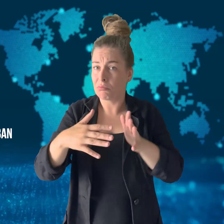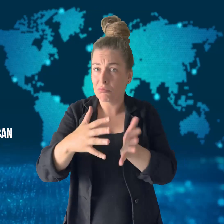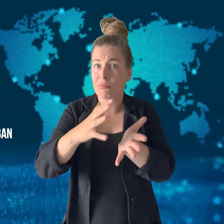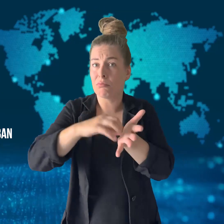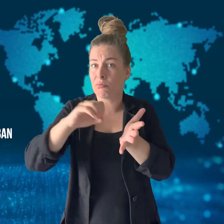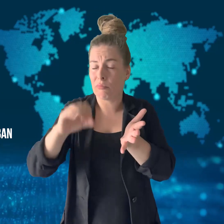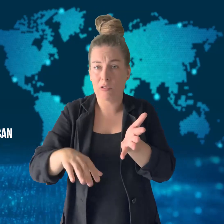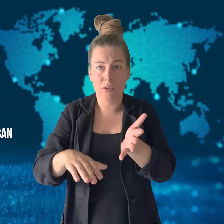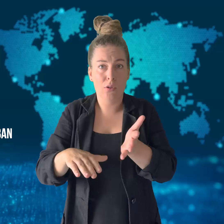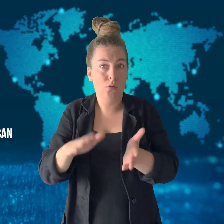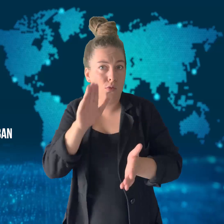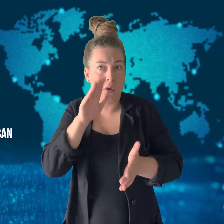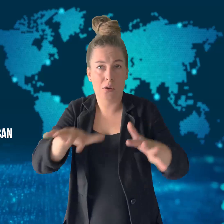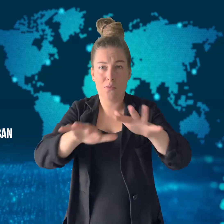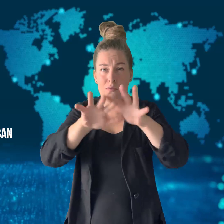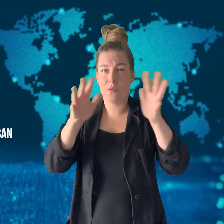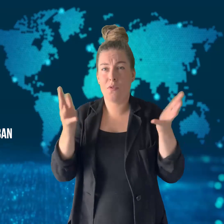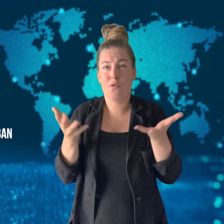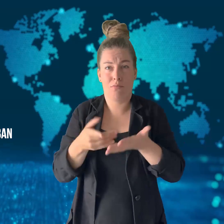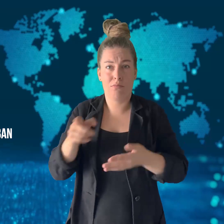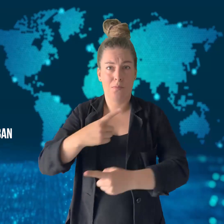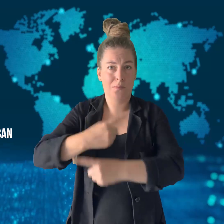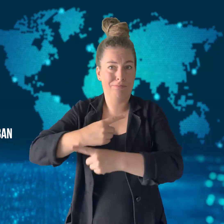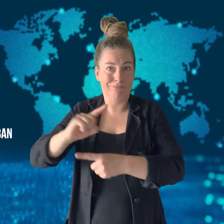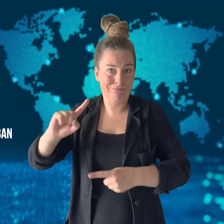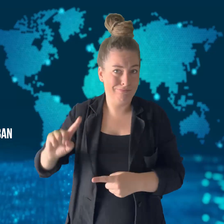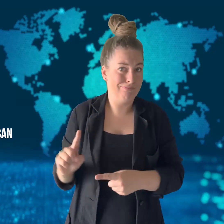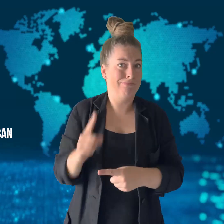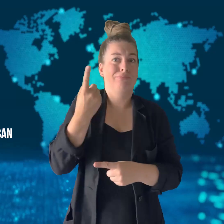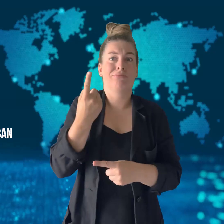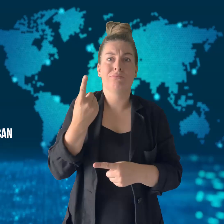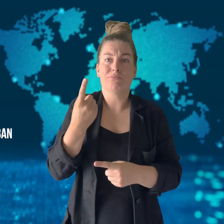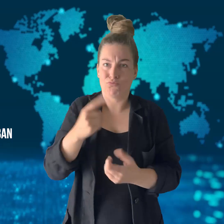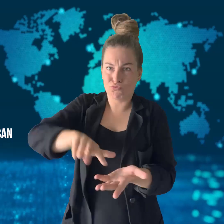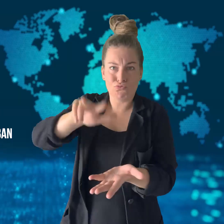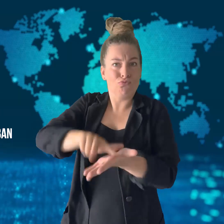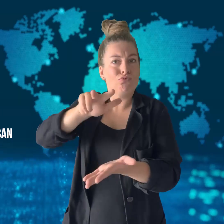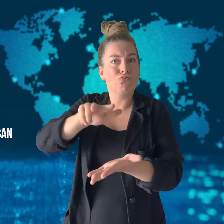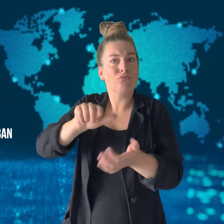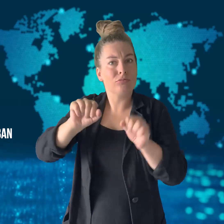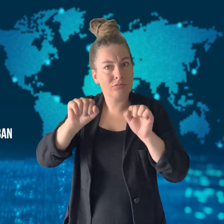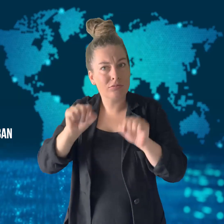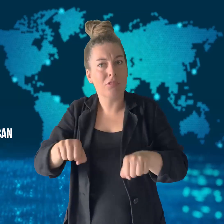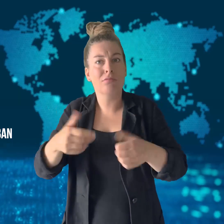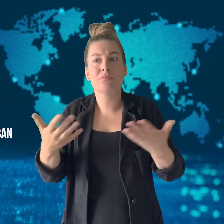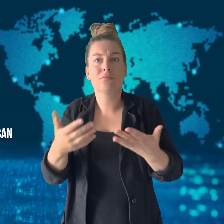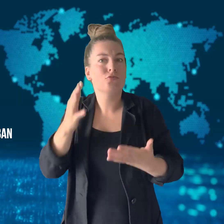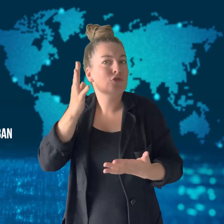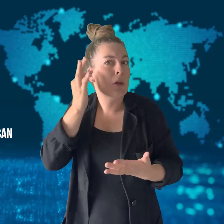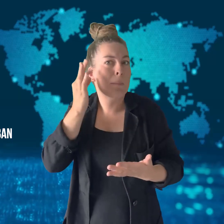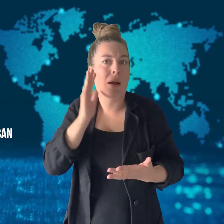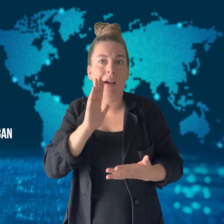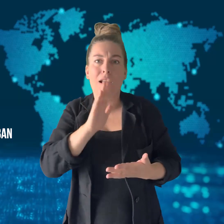been the first country in the world to make FGM legal